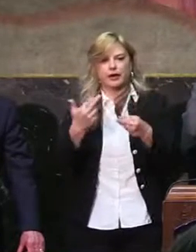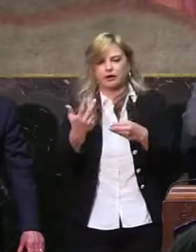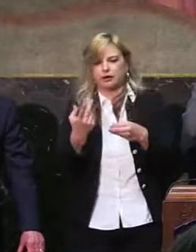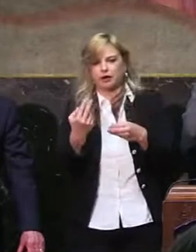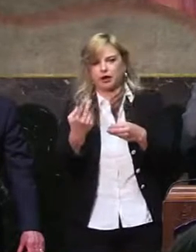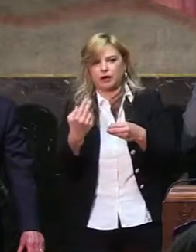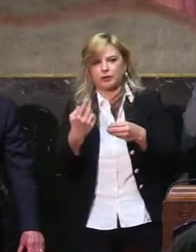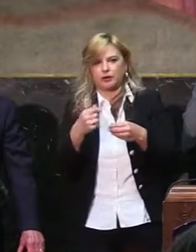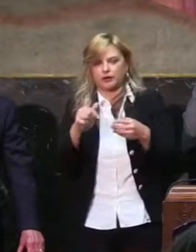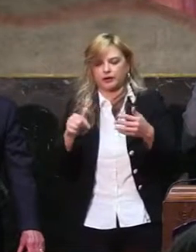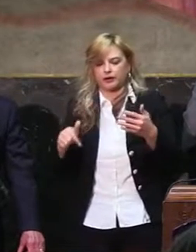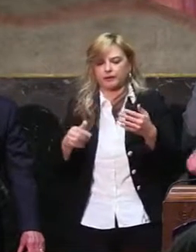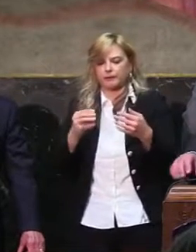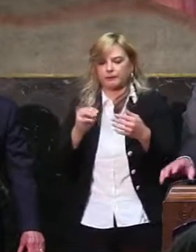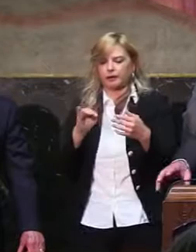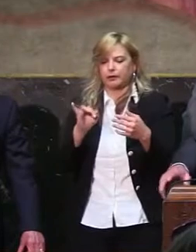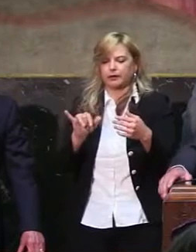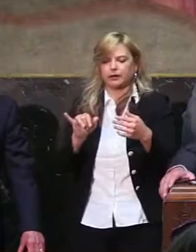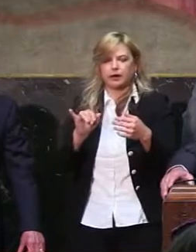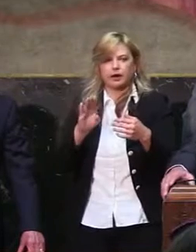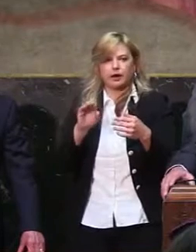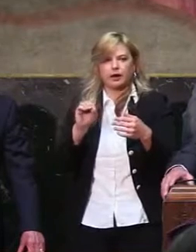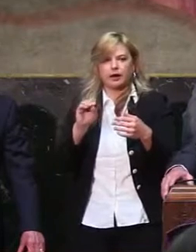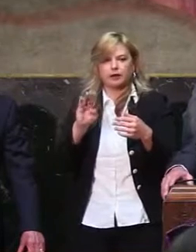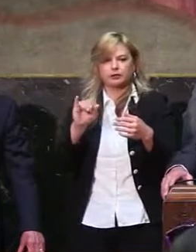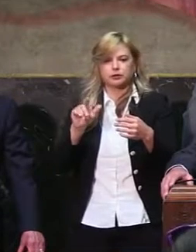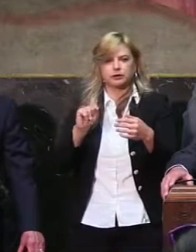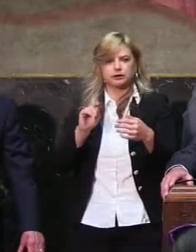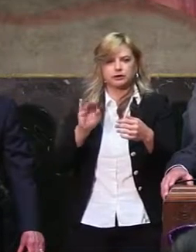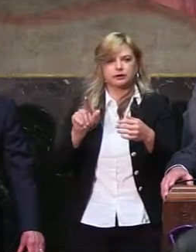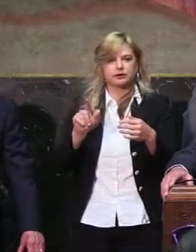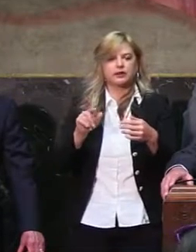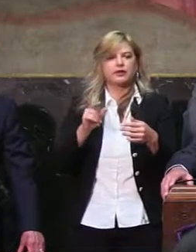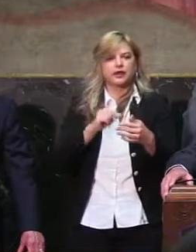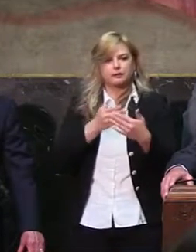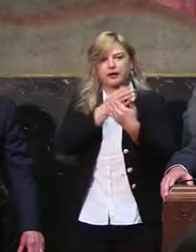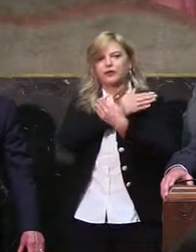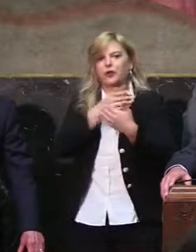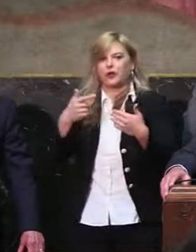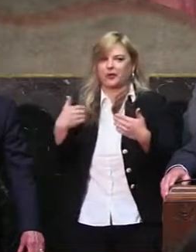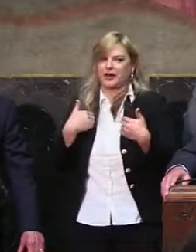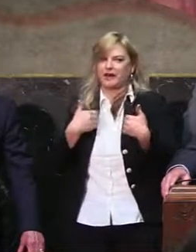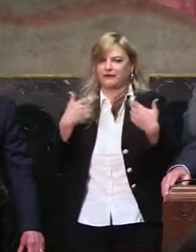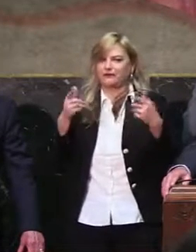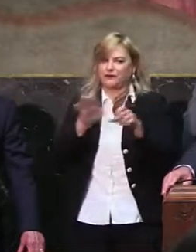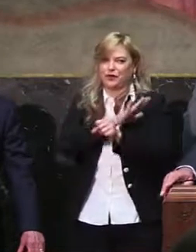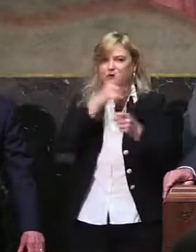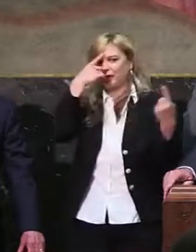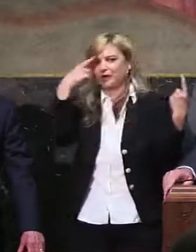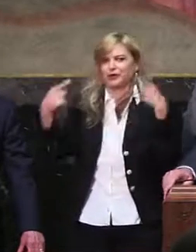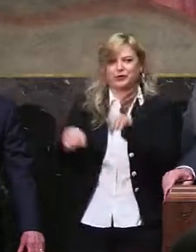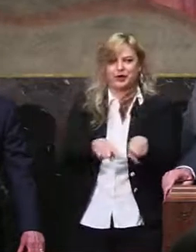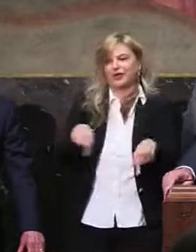That was before we had I'm kidding